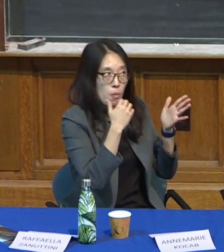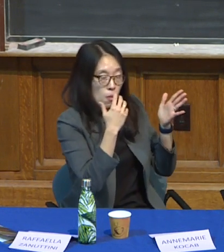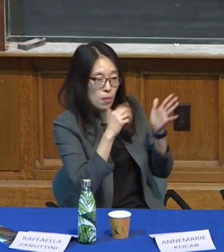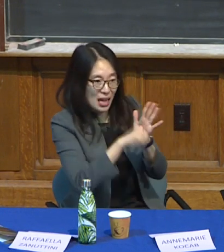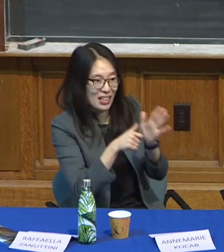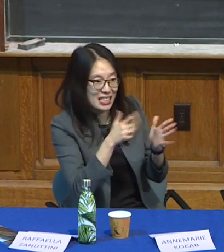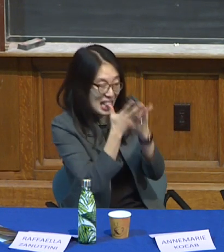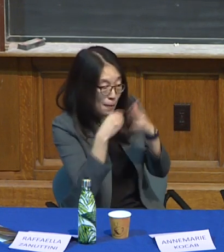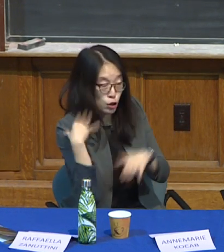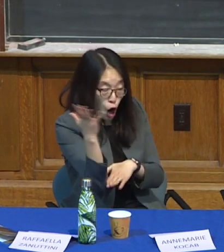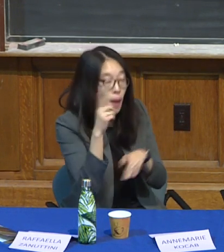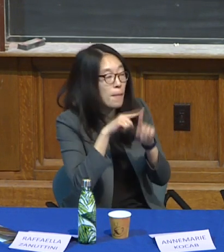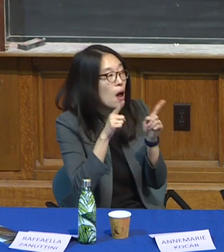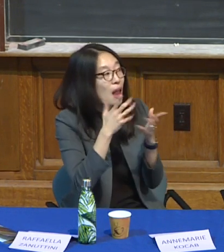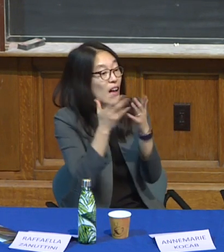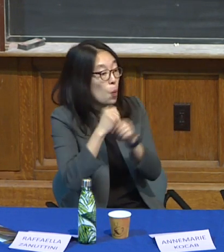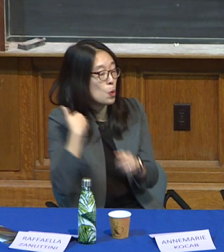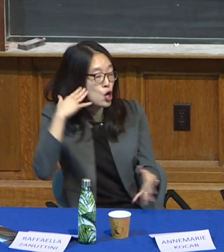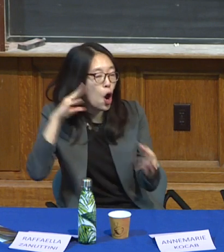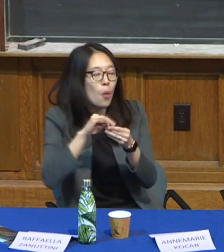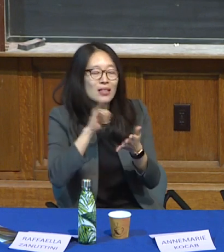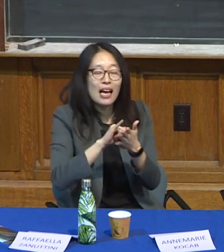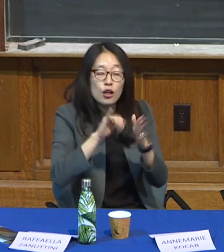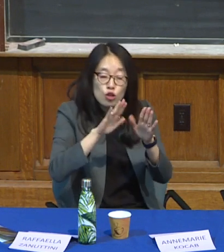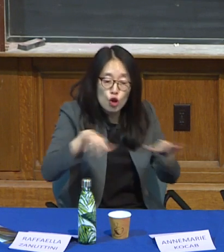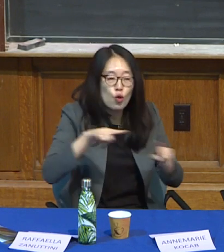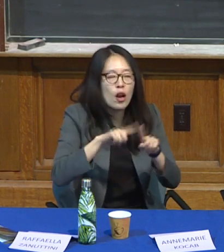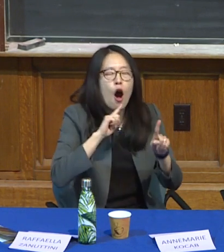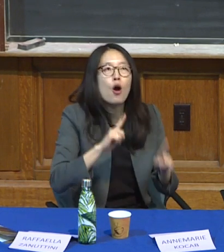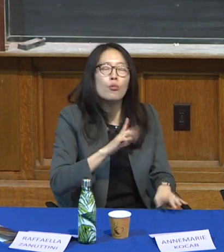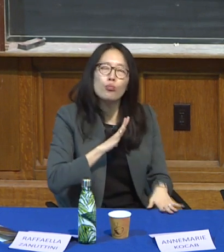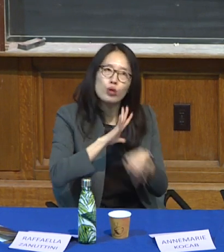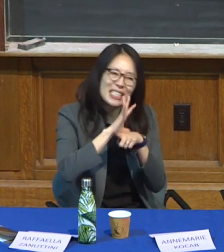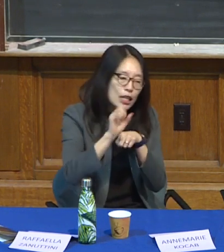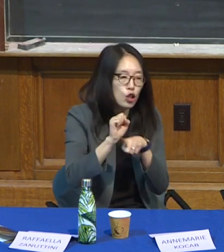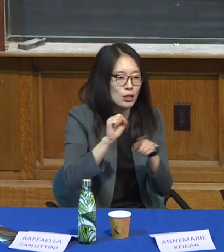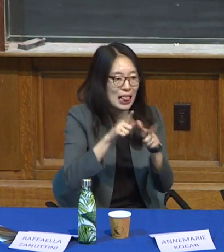I didn't highlight this in my talk but a lot of what we know is that children